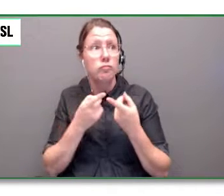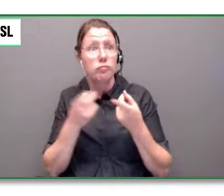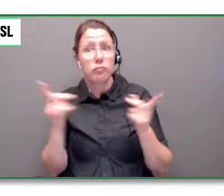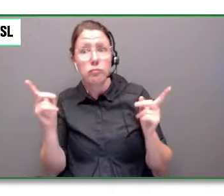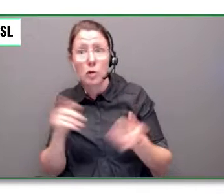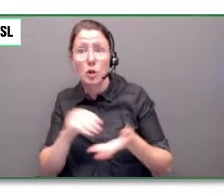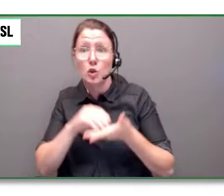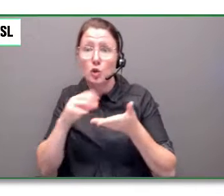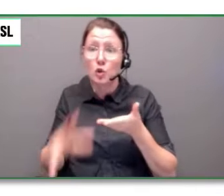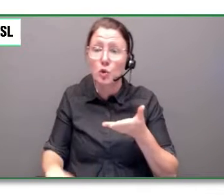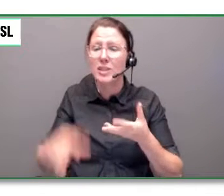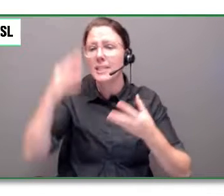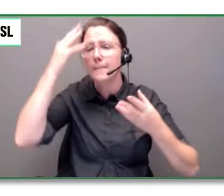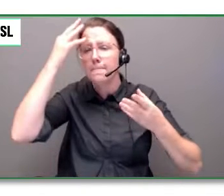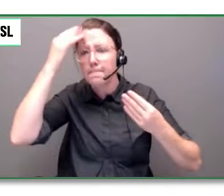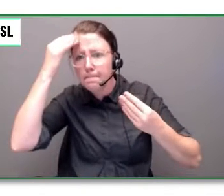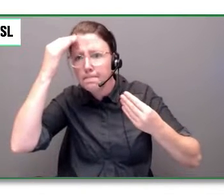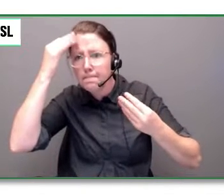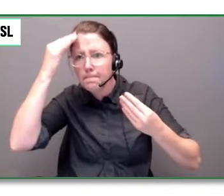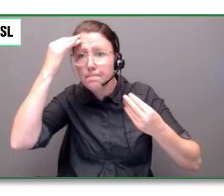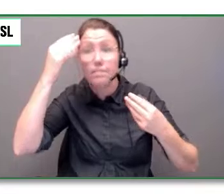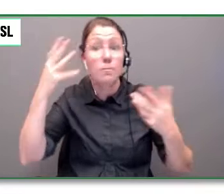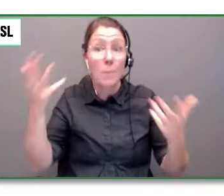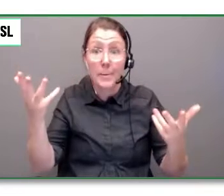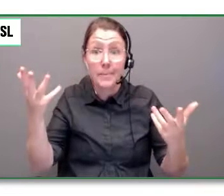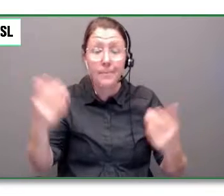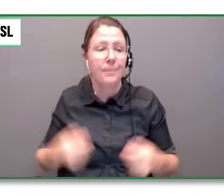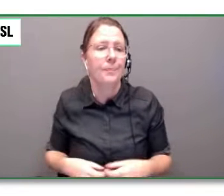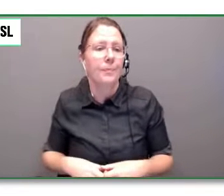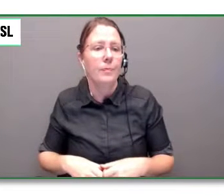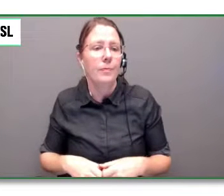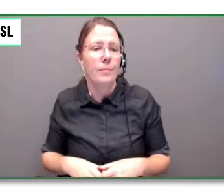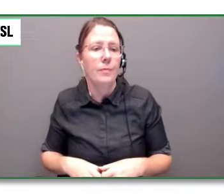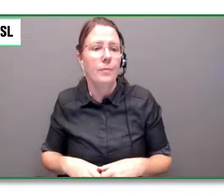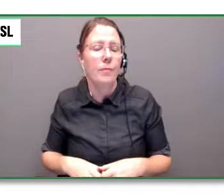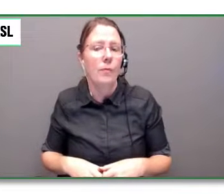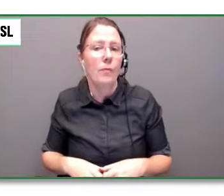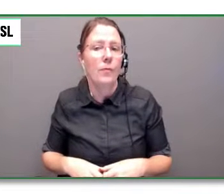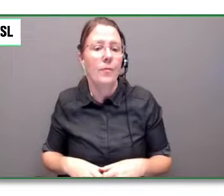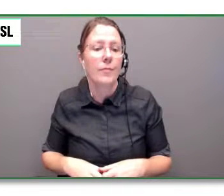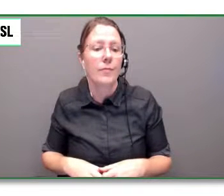environmental literature are: how do relationships between the humans and